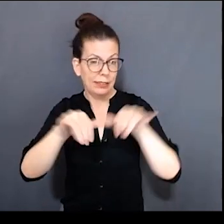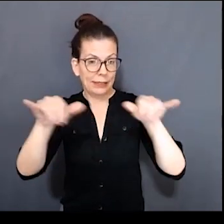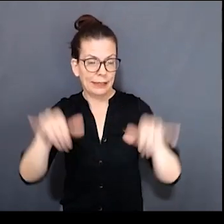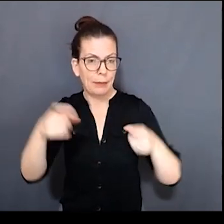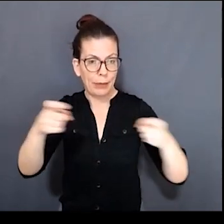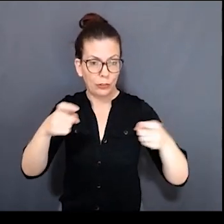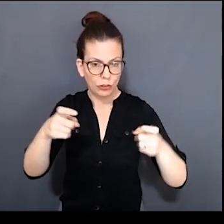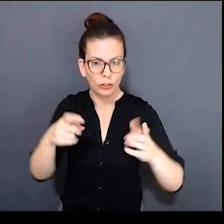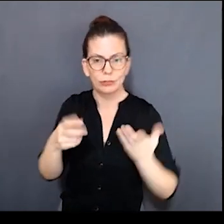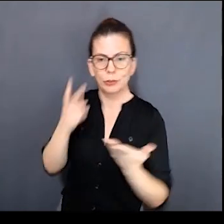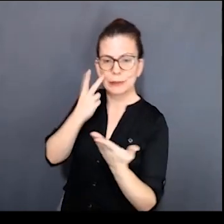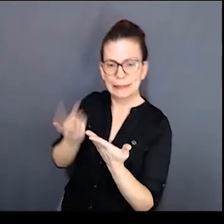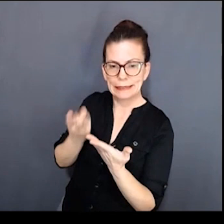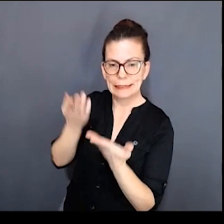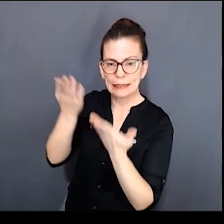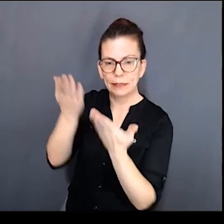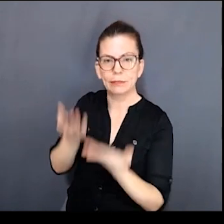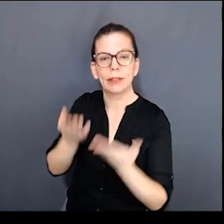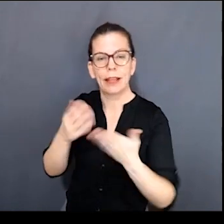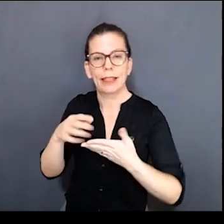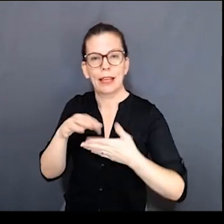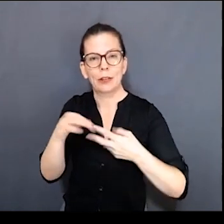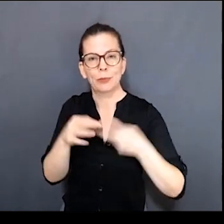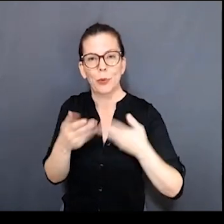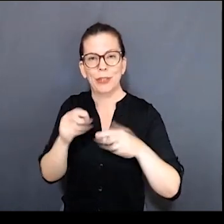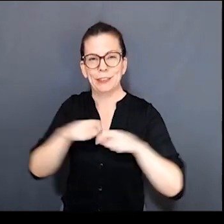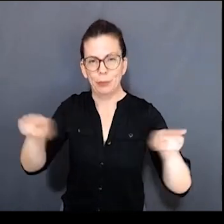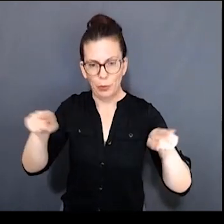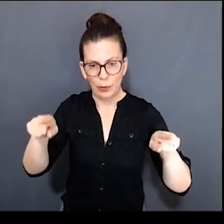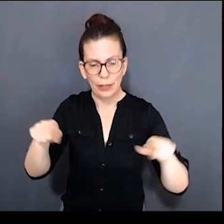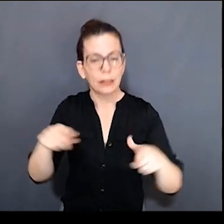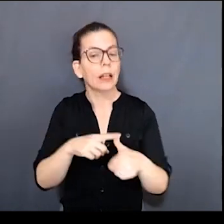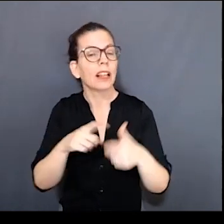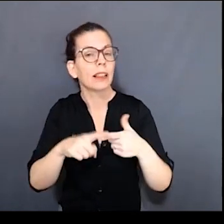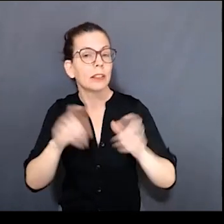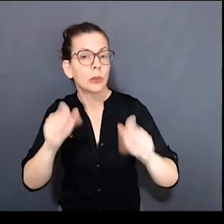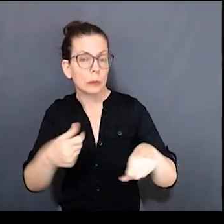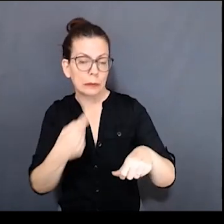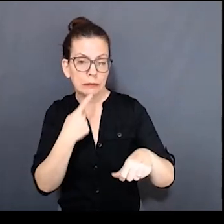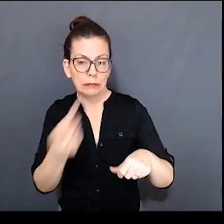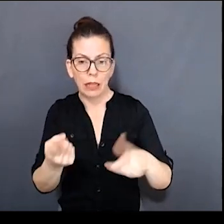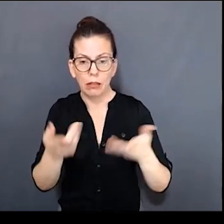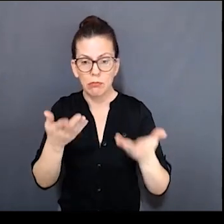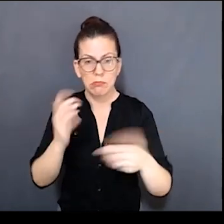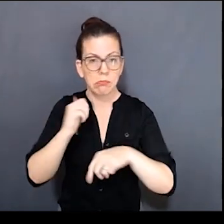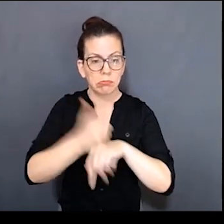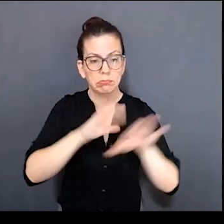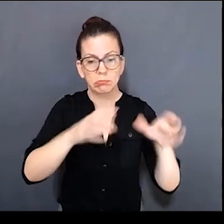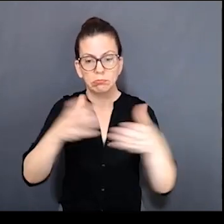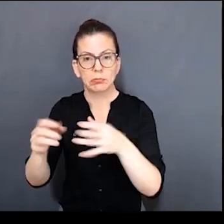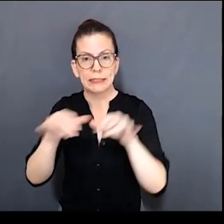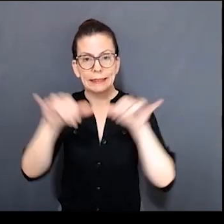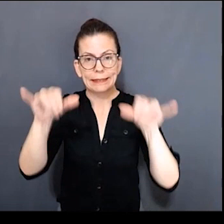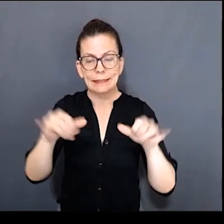And then you can see the component is deployed. And then you can say that you have a set of systems manager